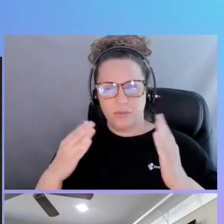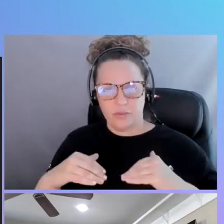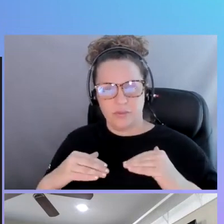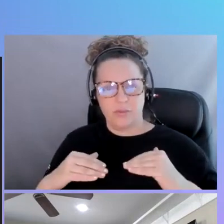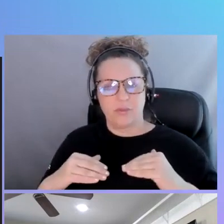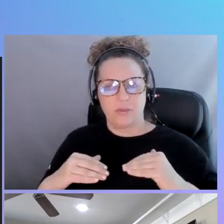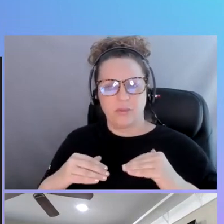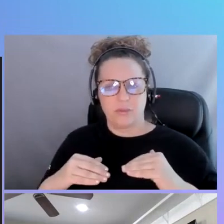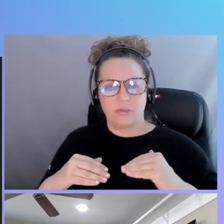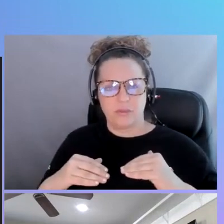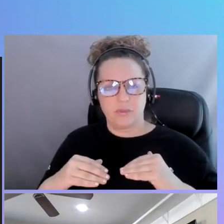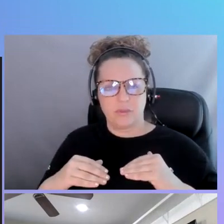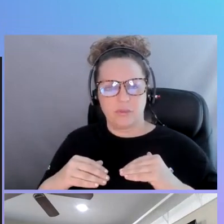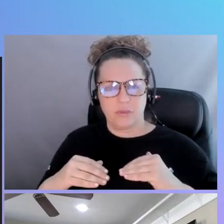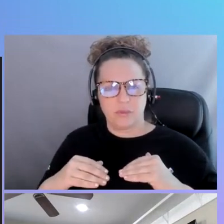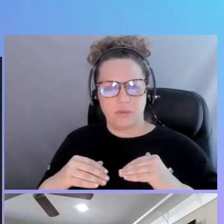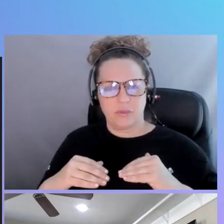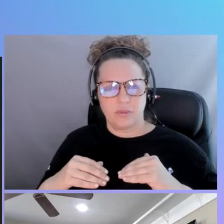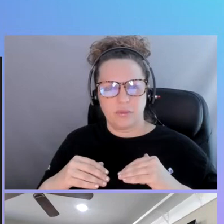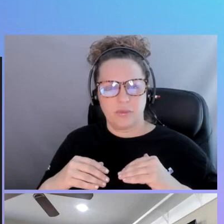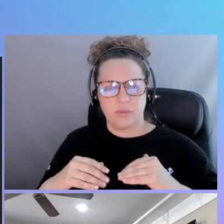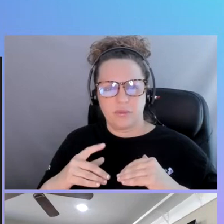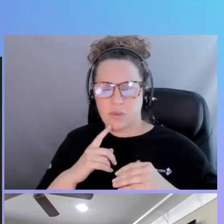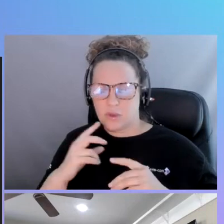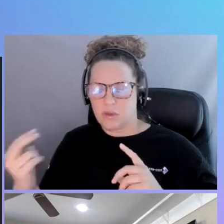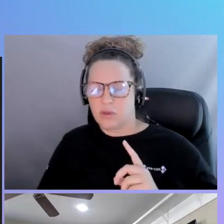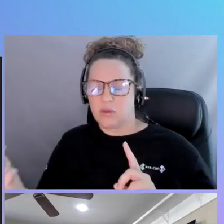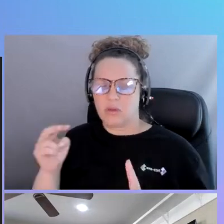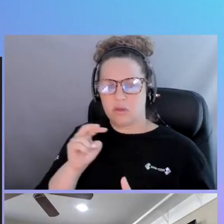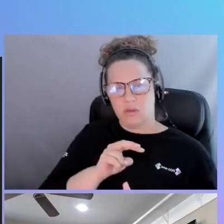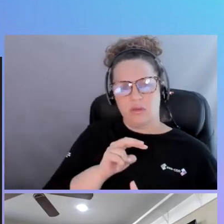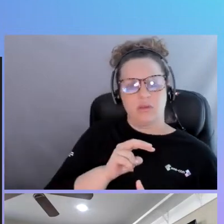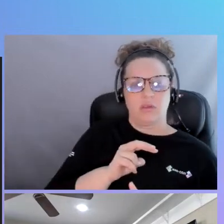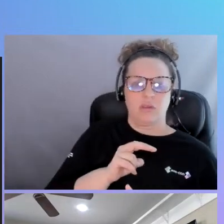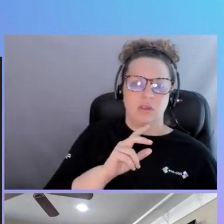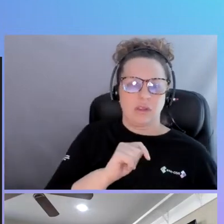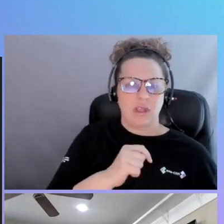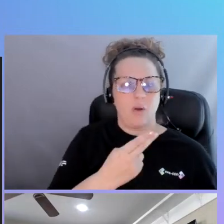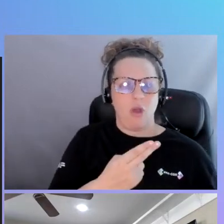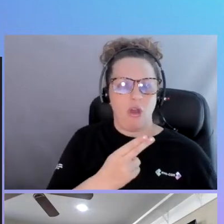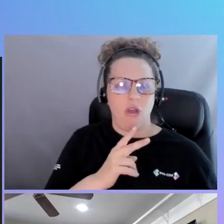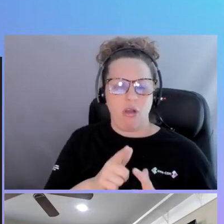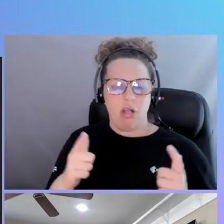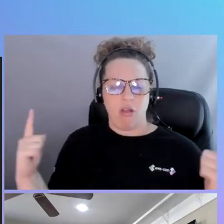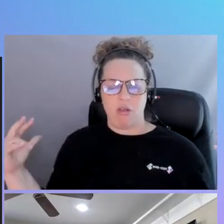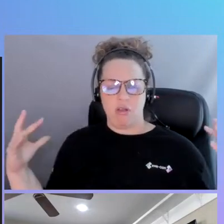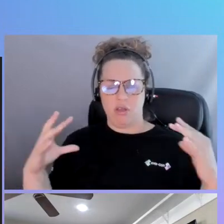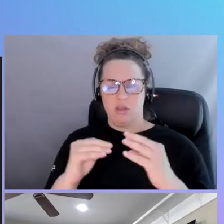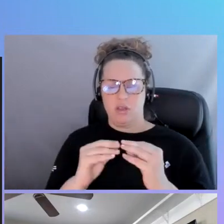swing a little bit different direction and look at town halls and large gatherings of people at your organization, and how